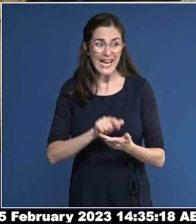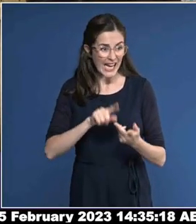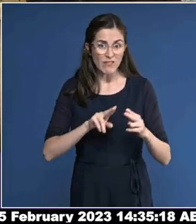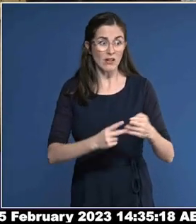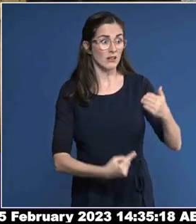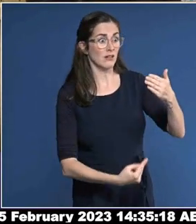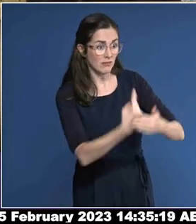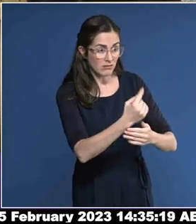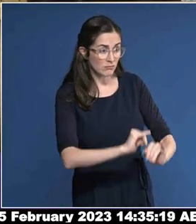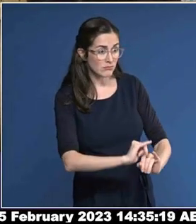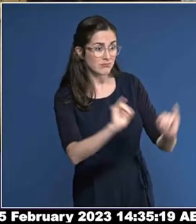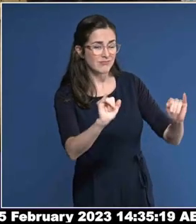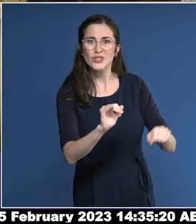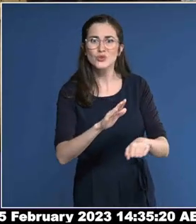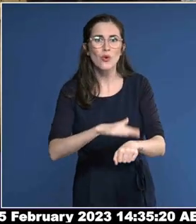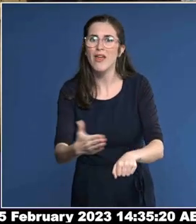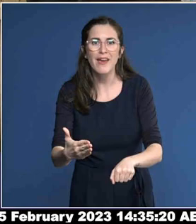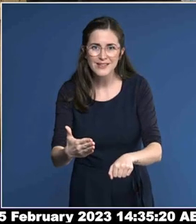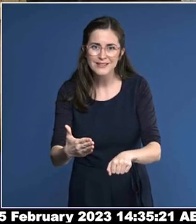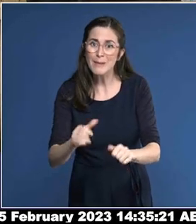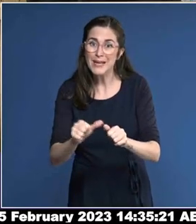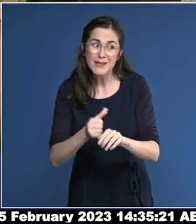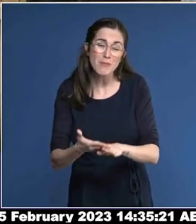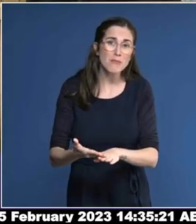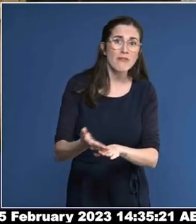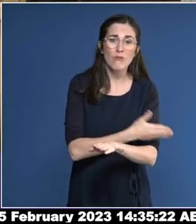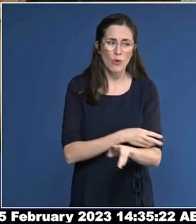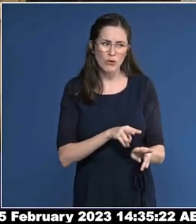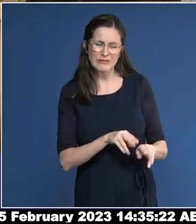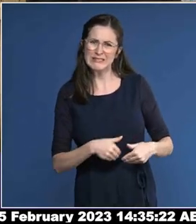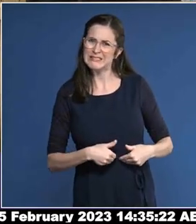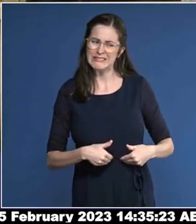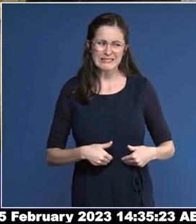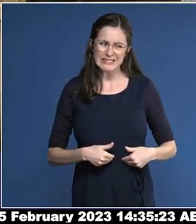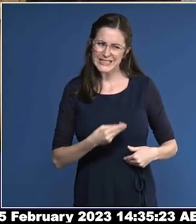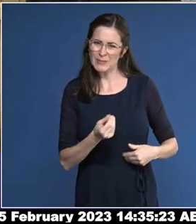point. And, you know, a good safeguarding framework incorporates all those elements, including environment.